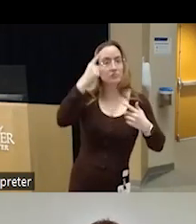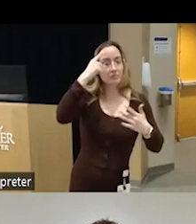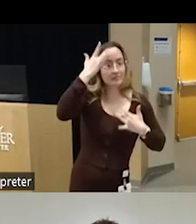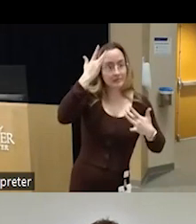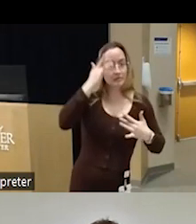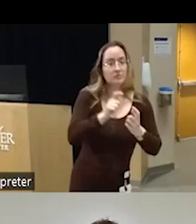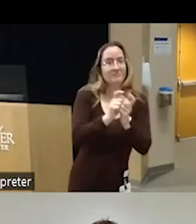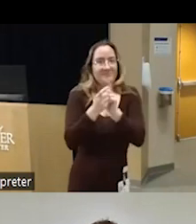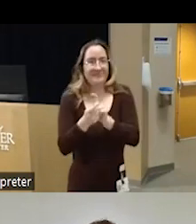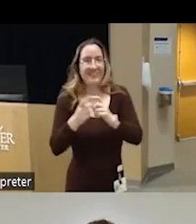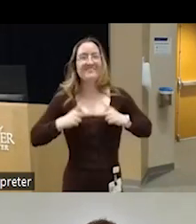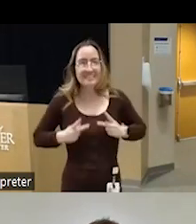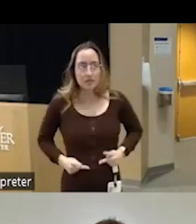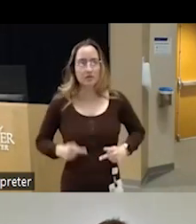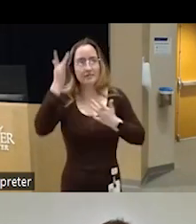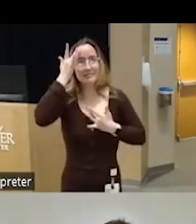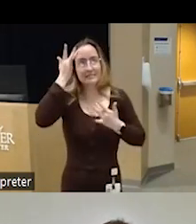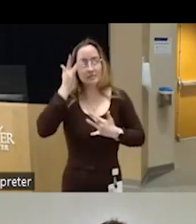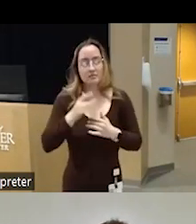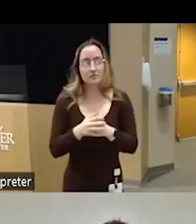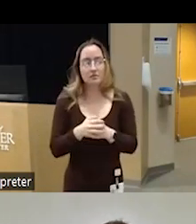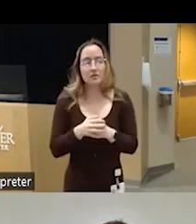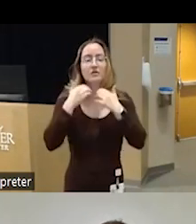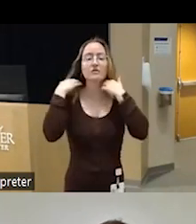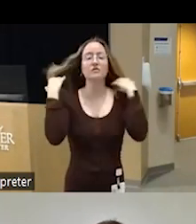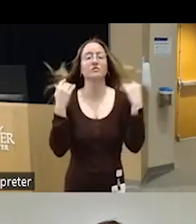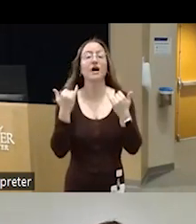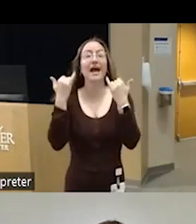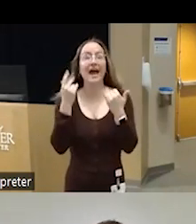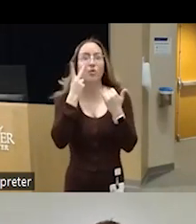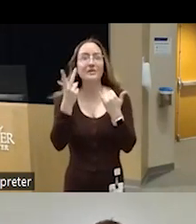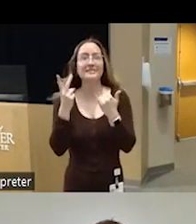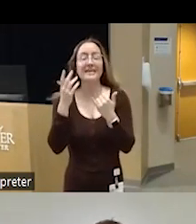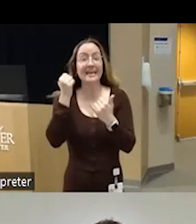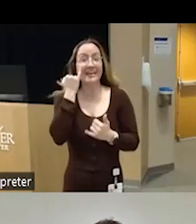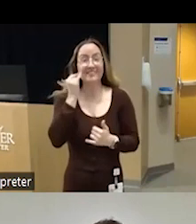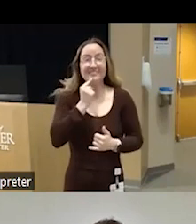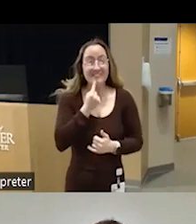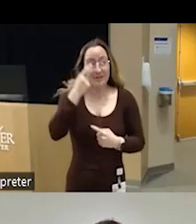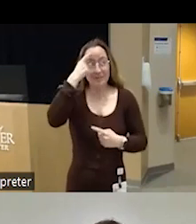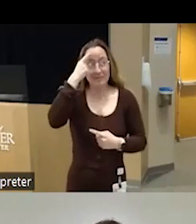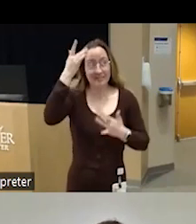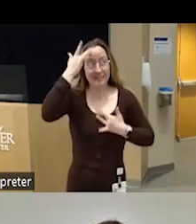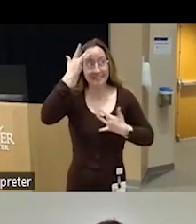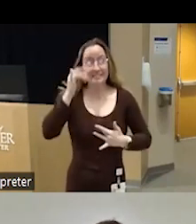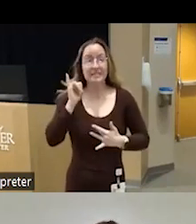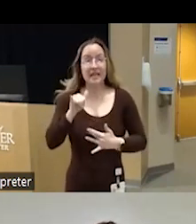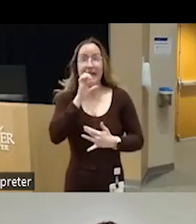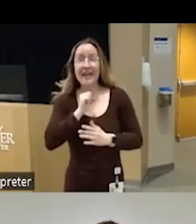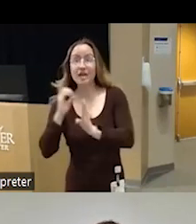diseases and that is shifted earlier in people with severe mental illness. So we have in a way a sandwich effect.